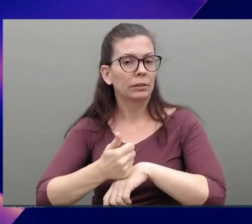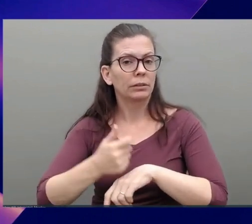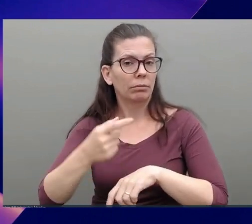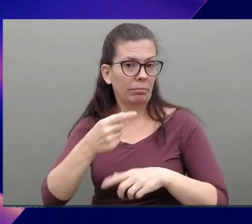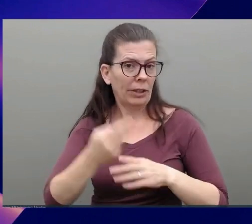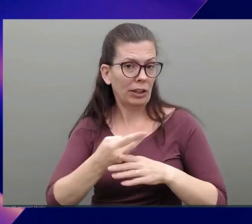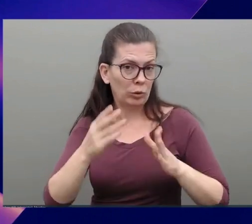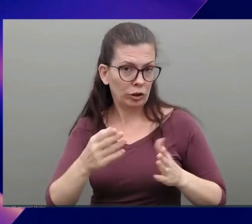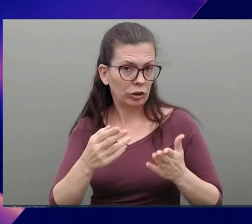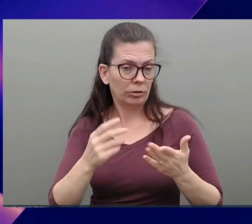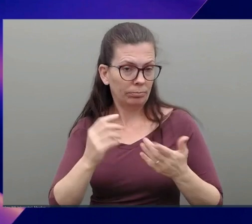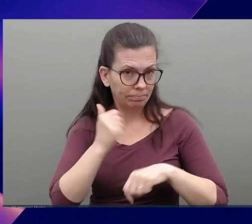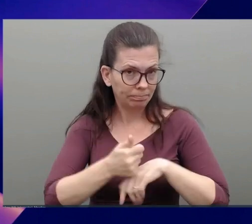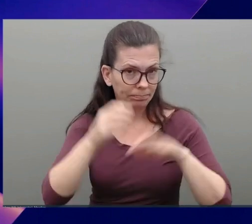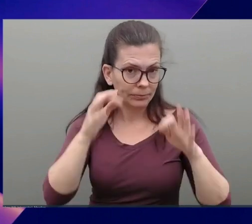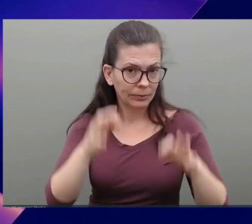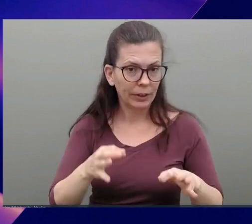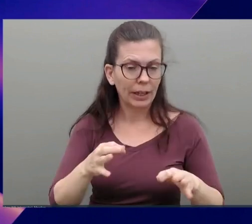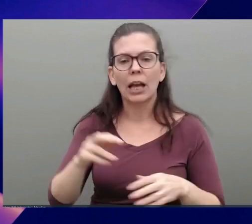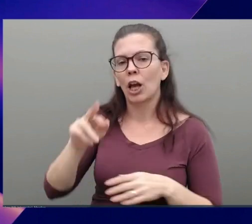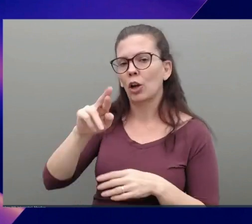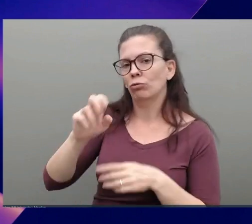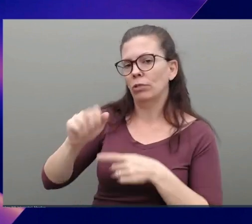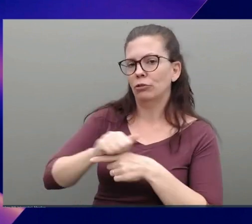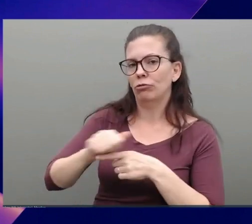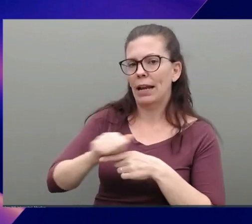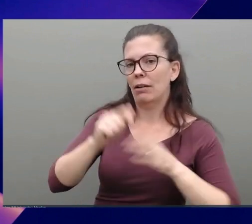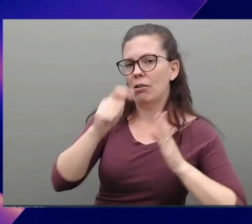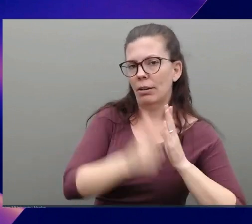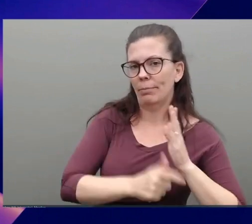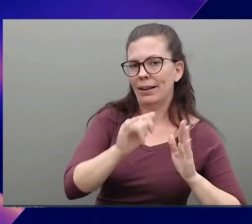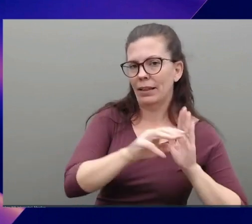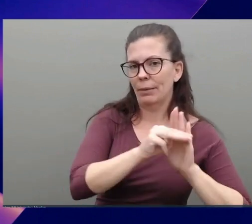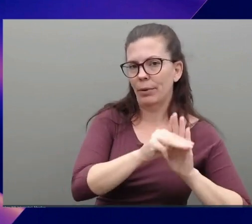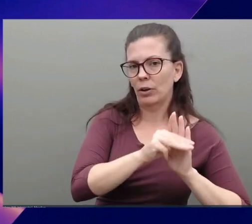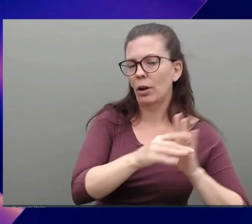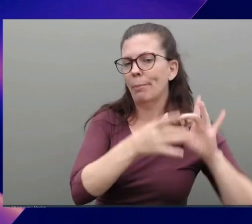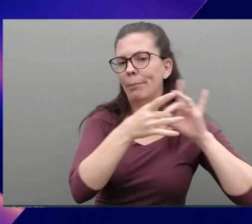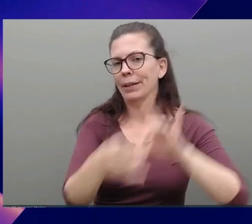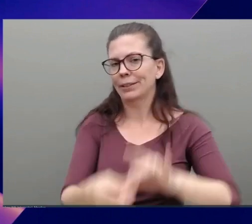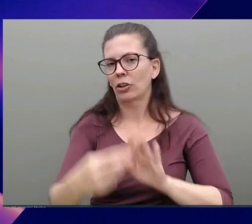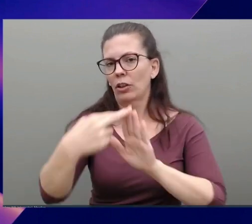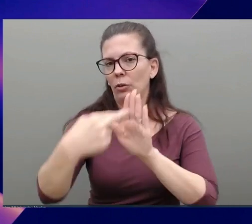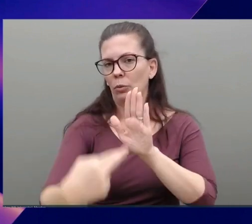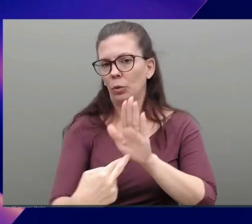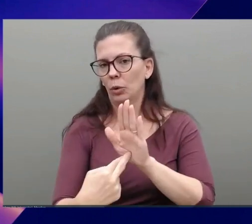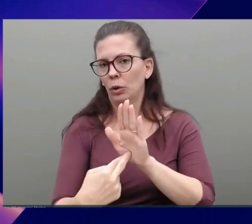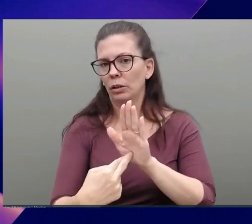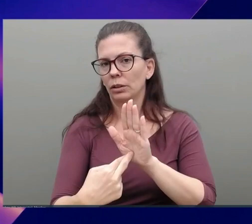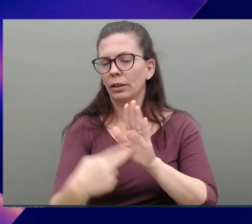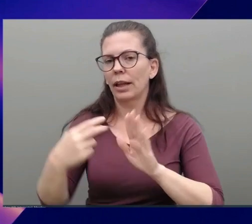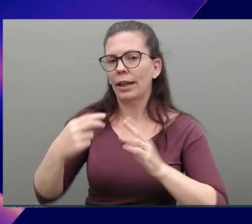it retrains the model automatically, all based on the rule it brings human in the loop. It asks for- [Dani] I see.